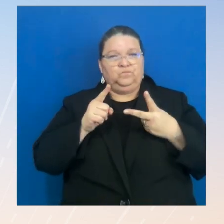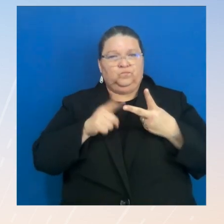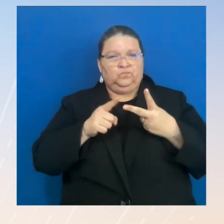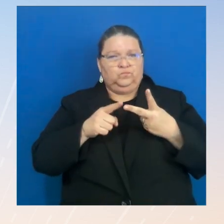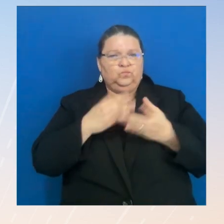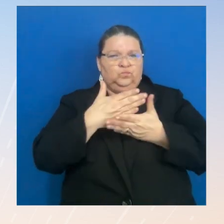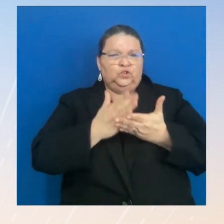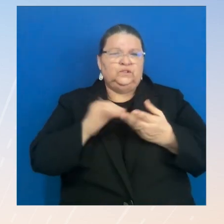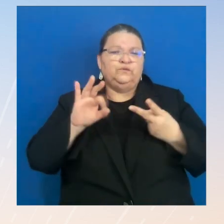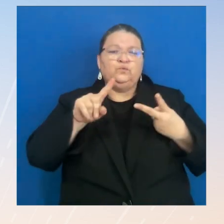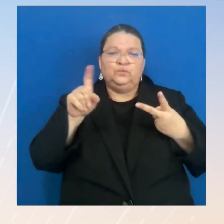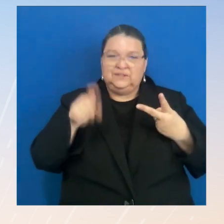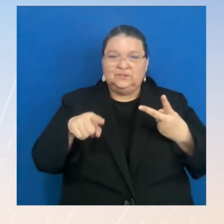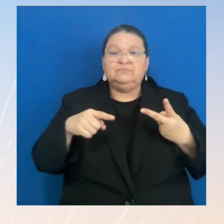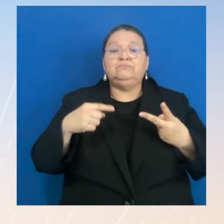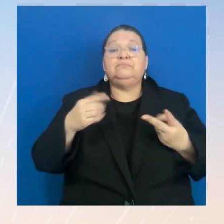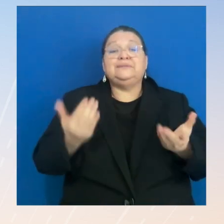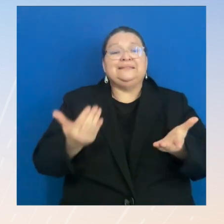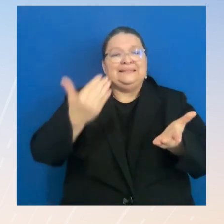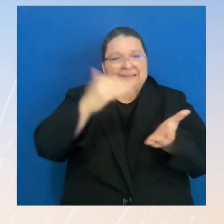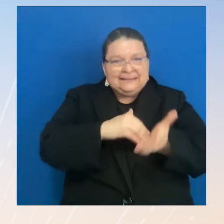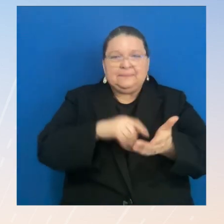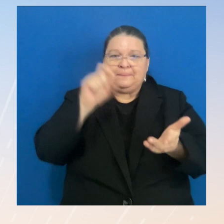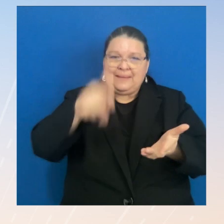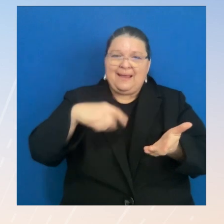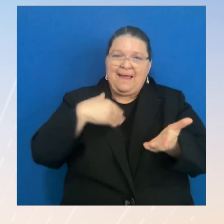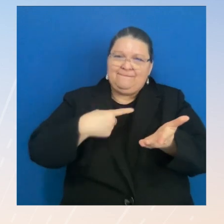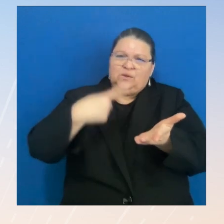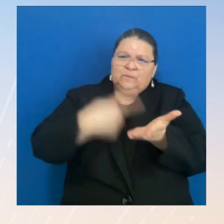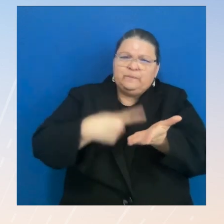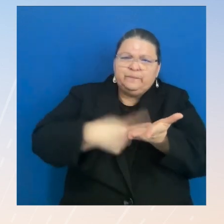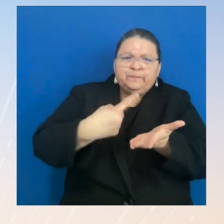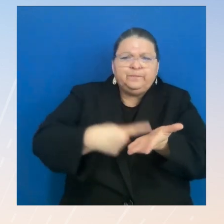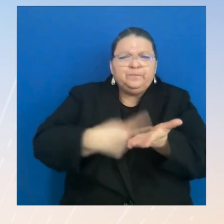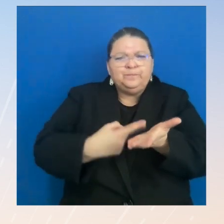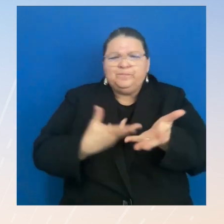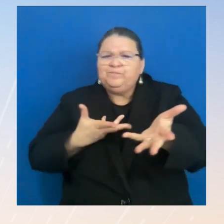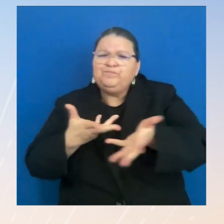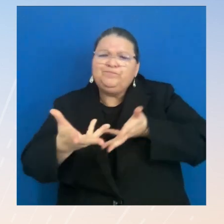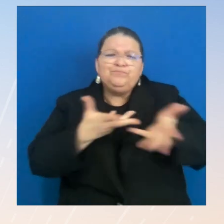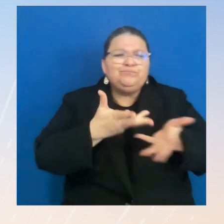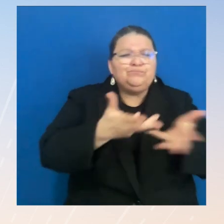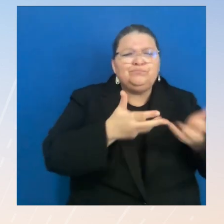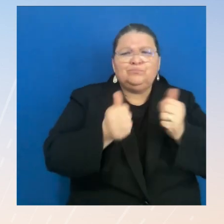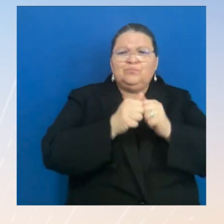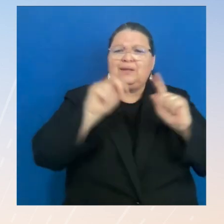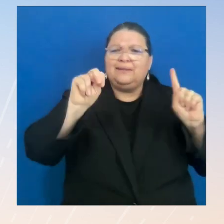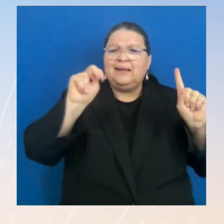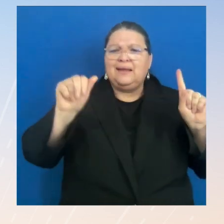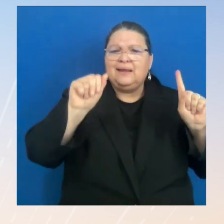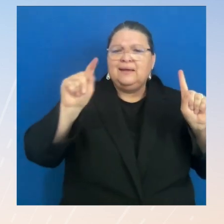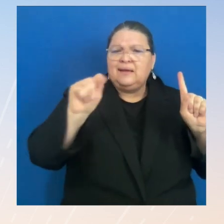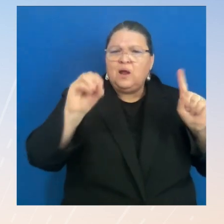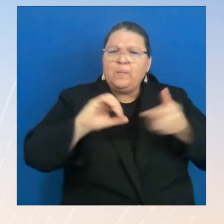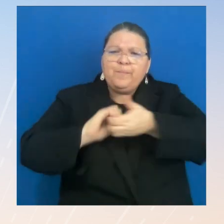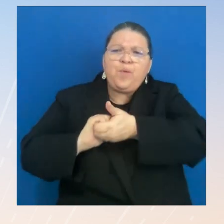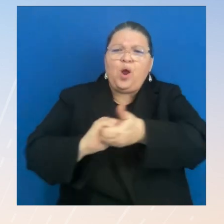not a -- not a decision that's made by one country. In terms of the first part, I don't have any details that I can outline for you from here.